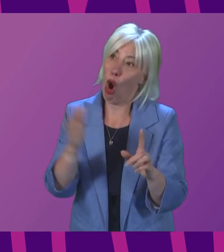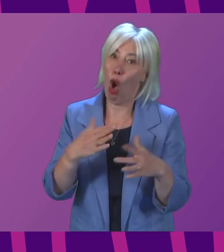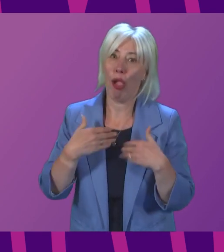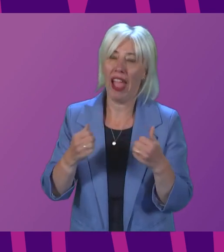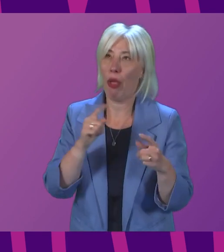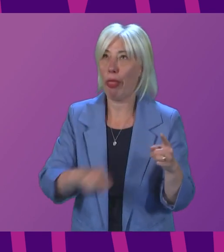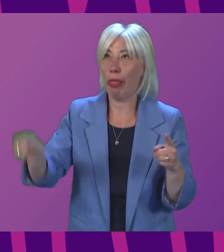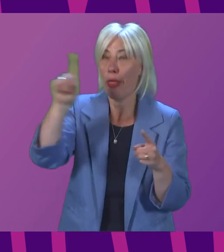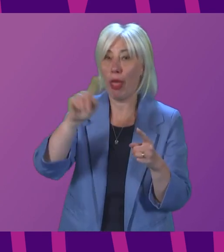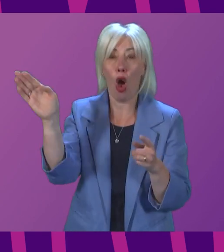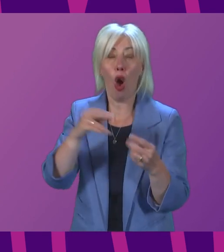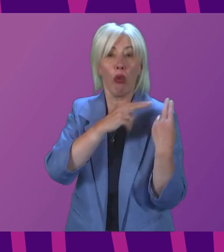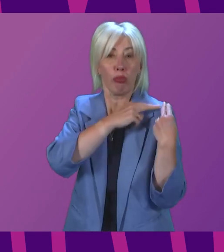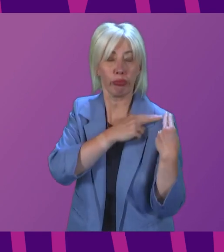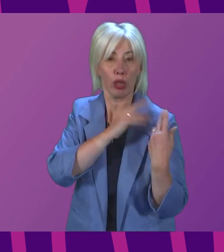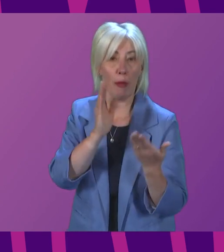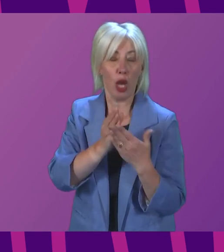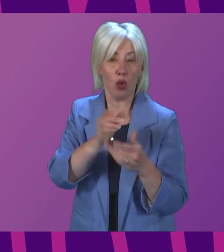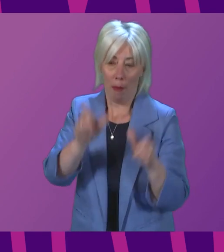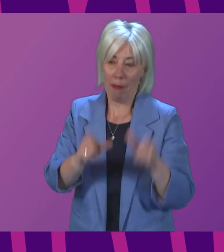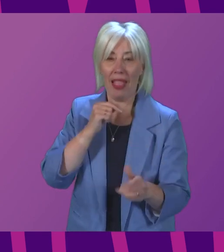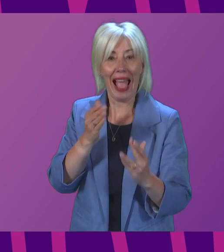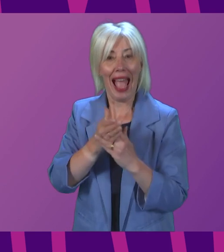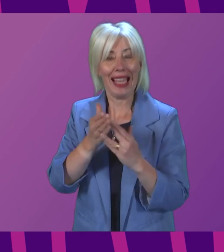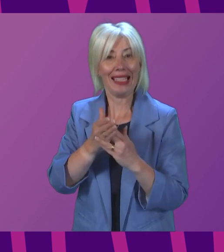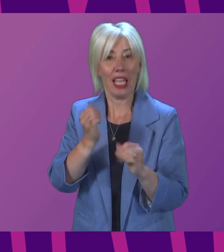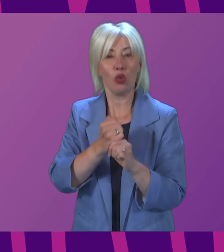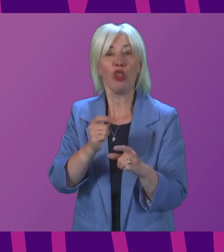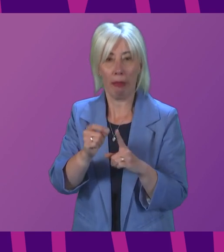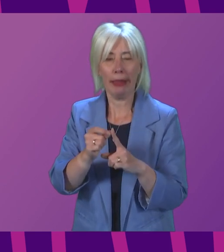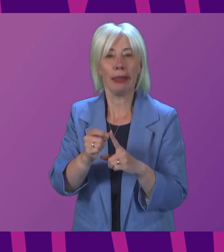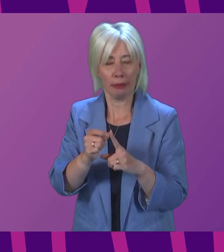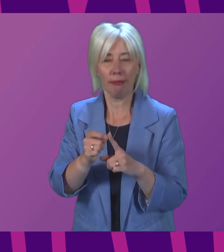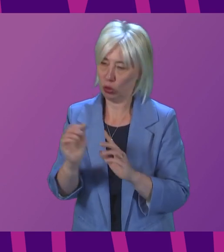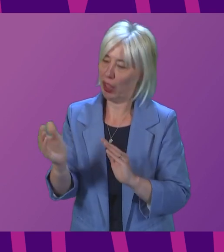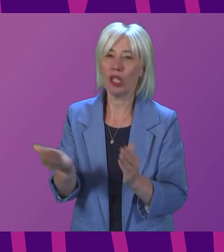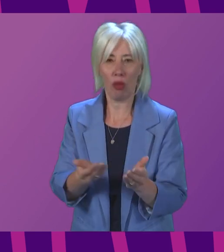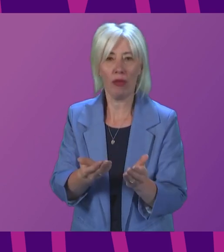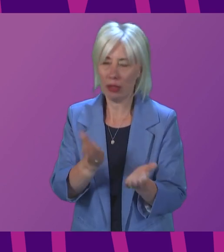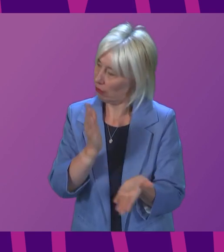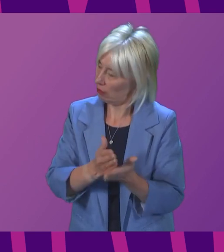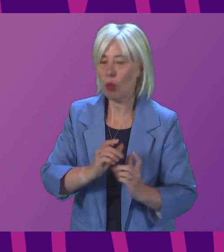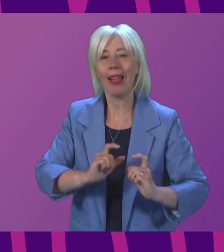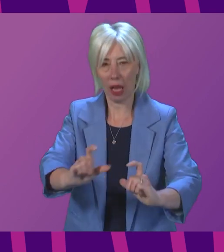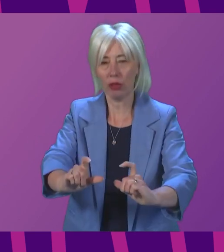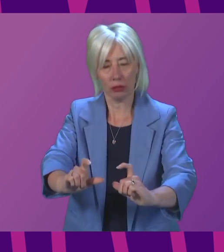a duty to ensure that patients have access to general practice services. That will continue.